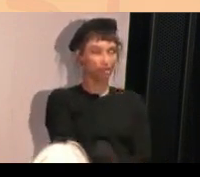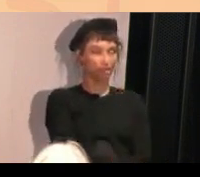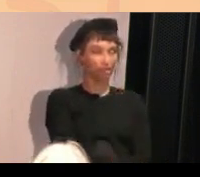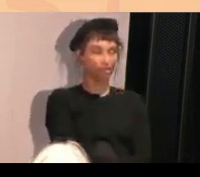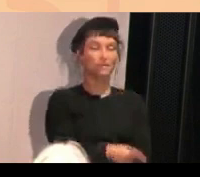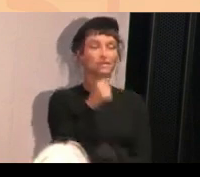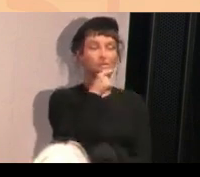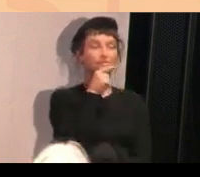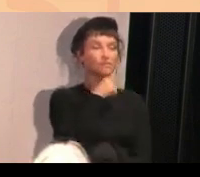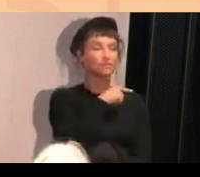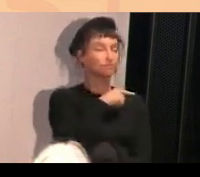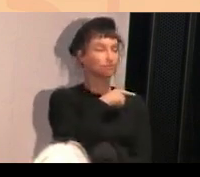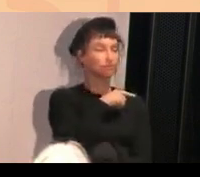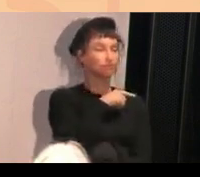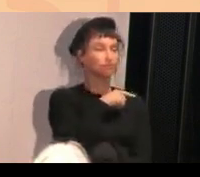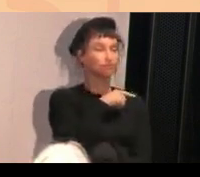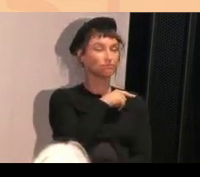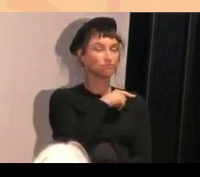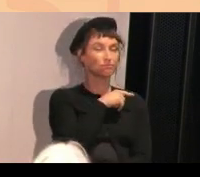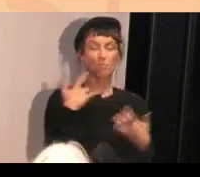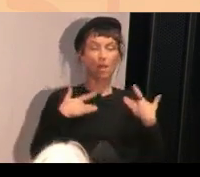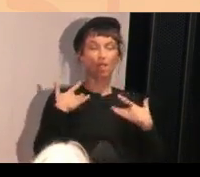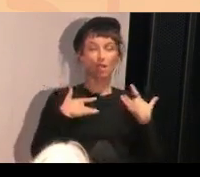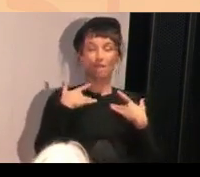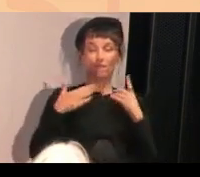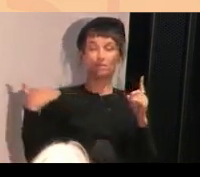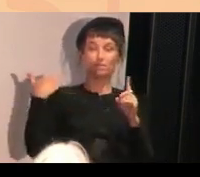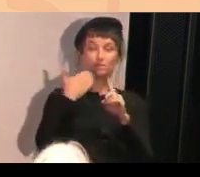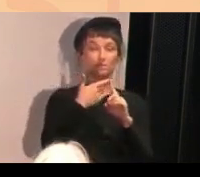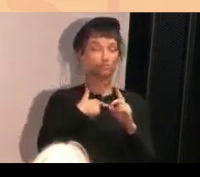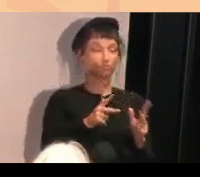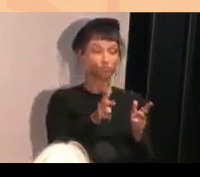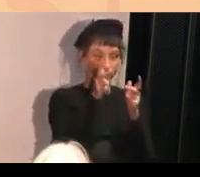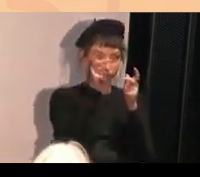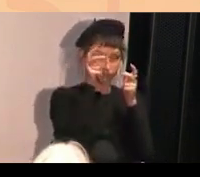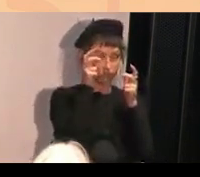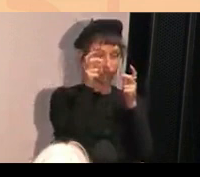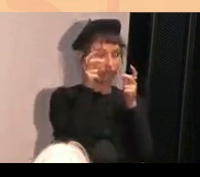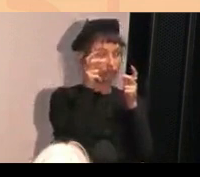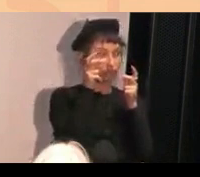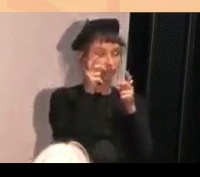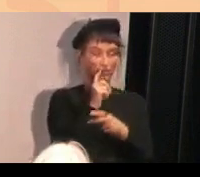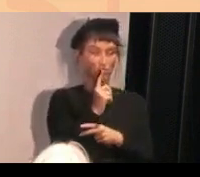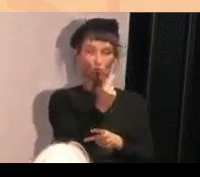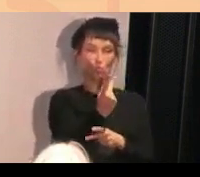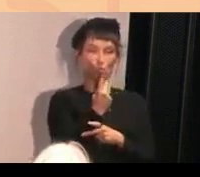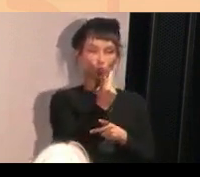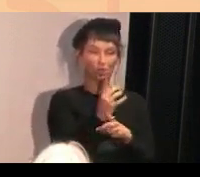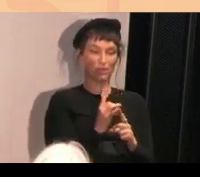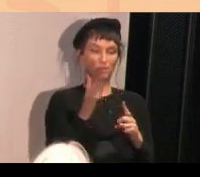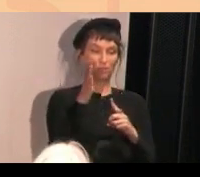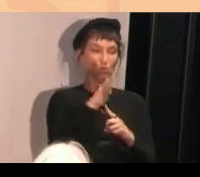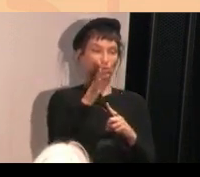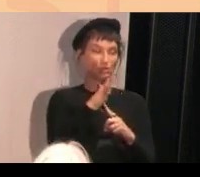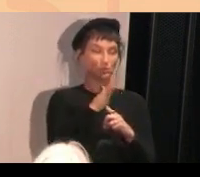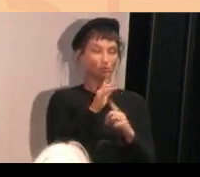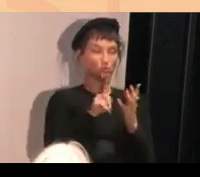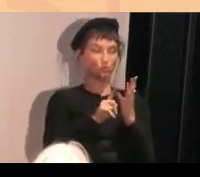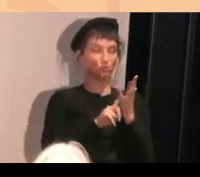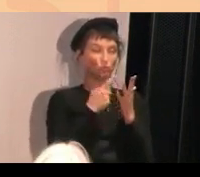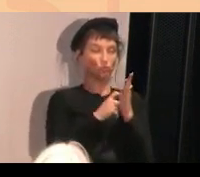son what has taken me a lifetime to learn, what makes us important as Sovereign Yuwaalaraay Murri First